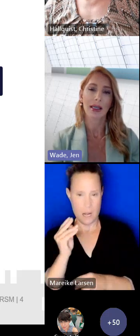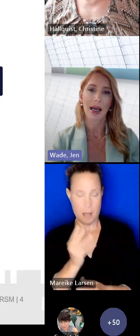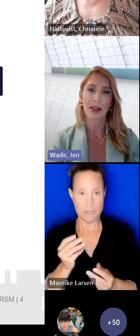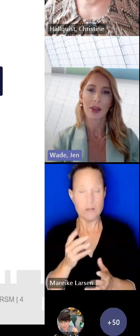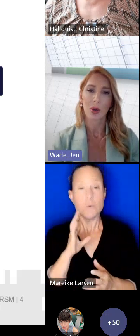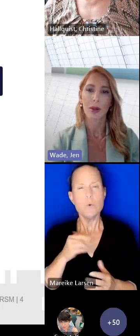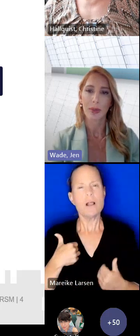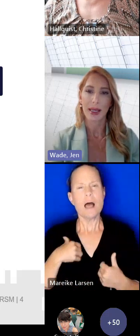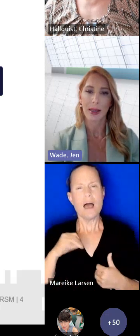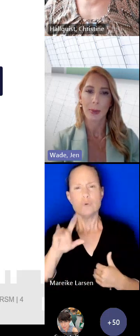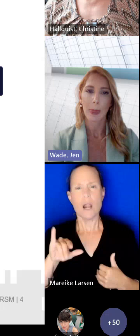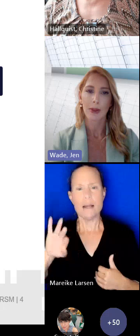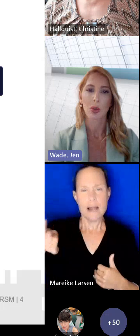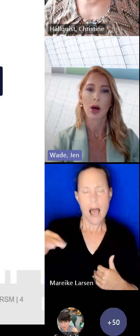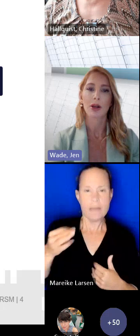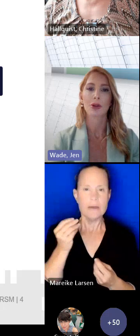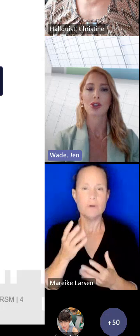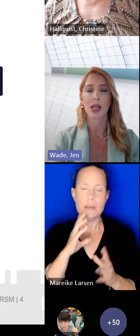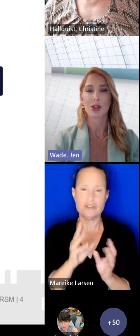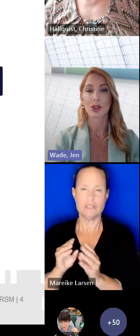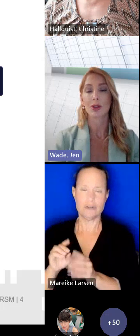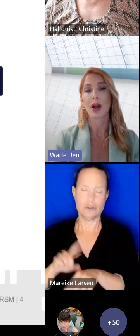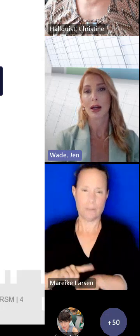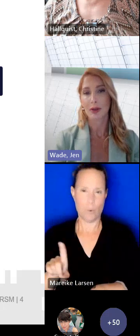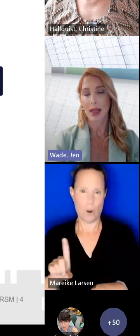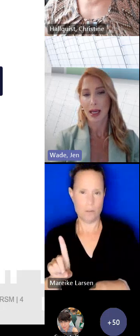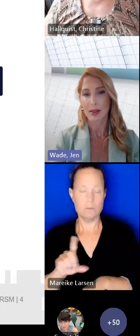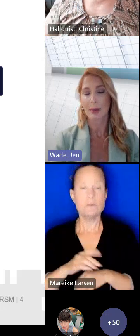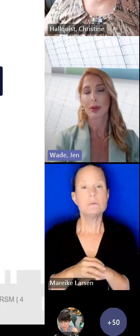session on July 9th at 1:00 PM to walk through the changes to the RFA to the